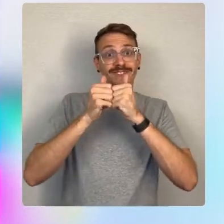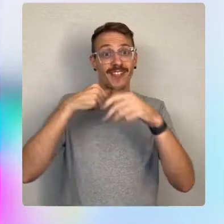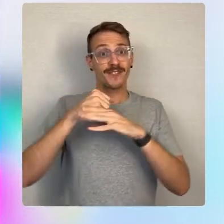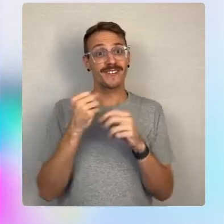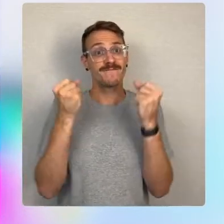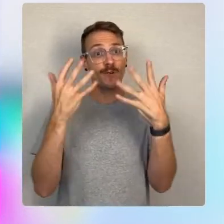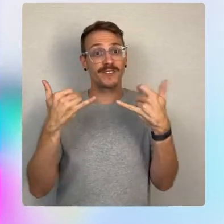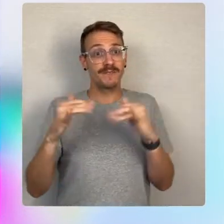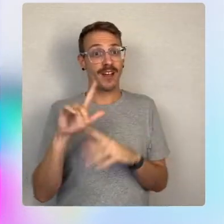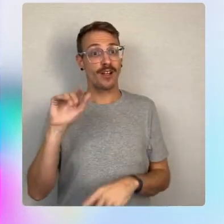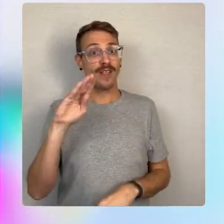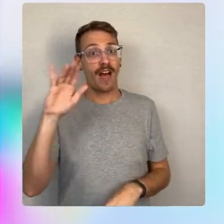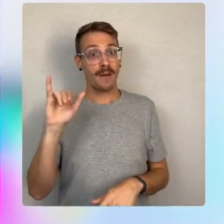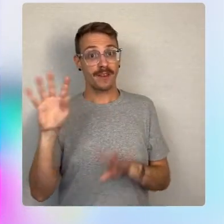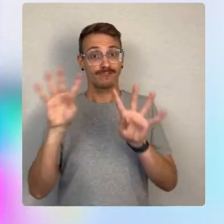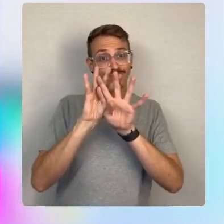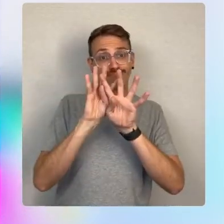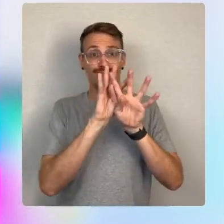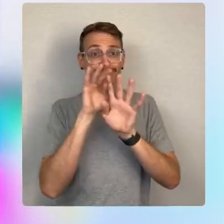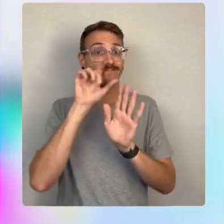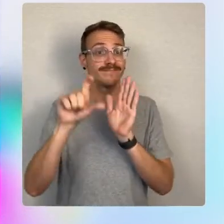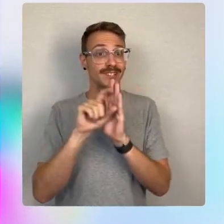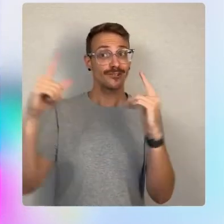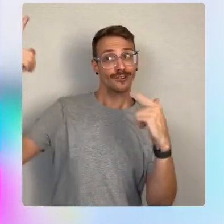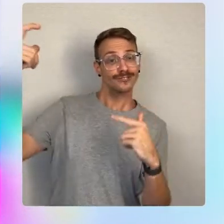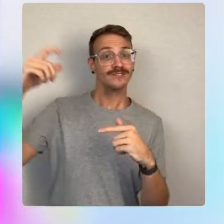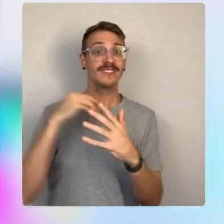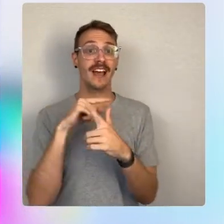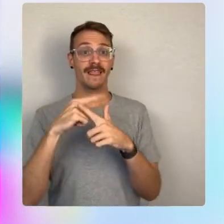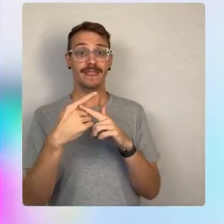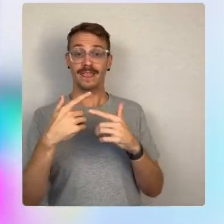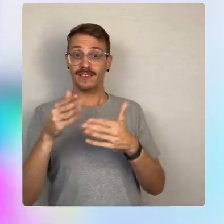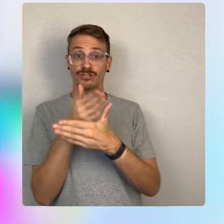and they also were sharing their gameplay sessions,